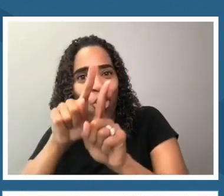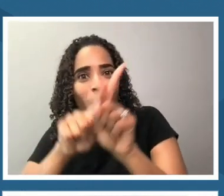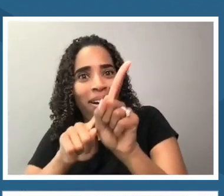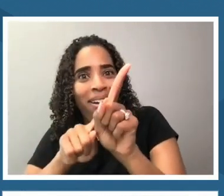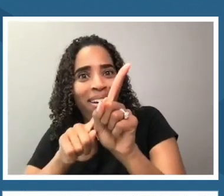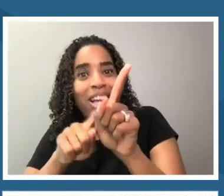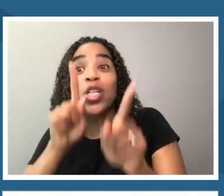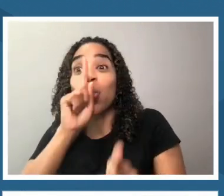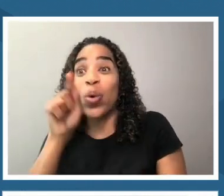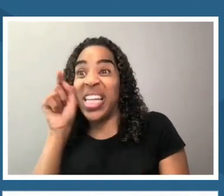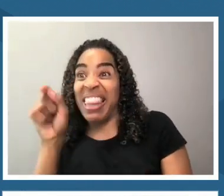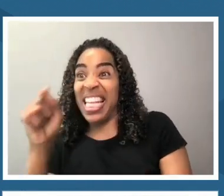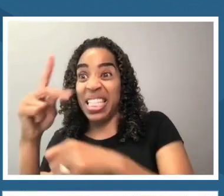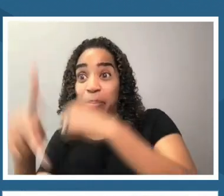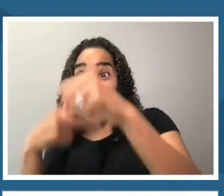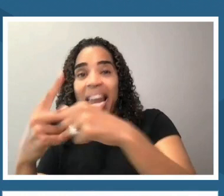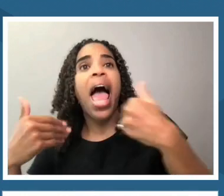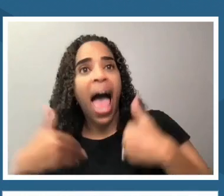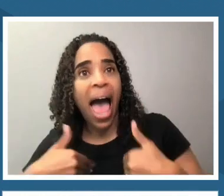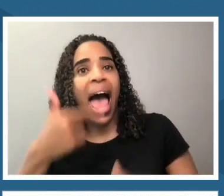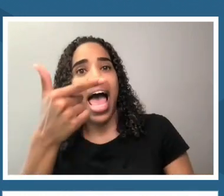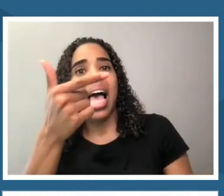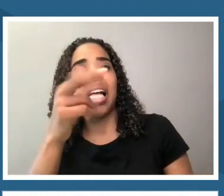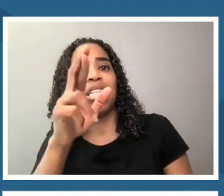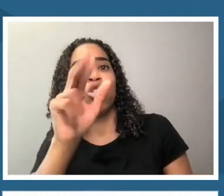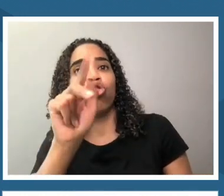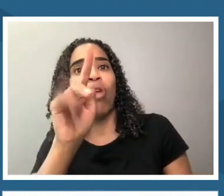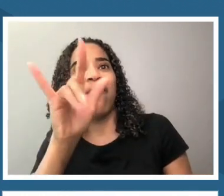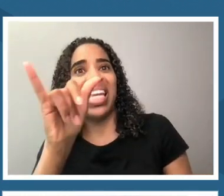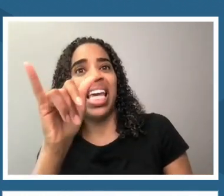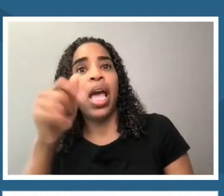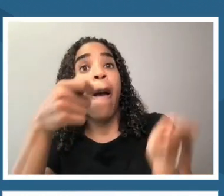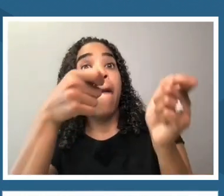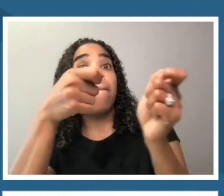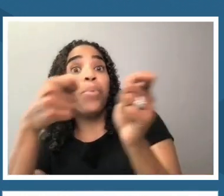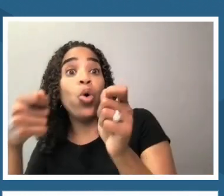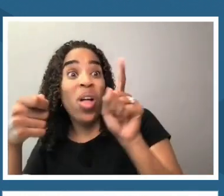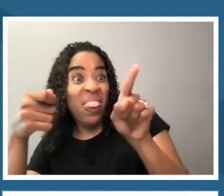little bit and the star is wobbling back